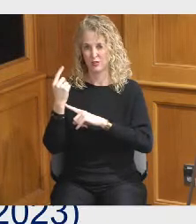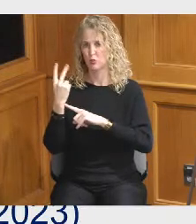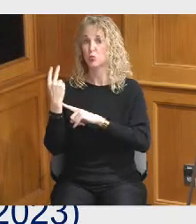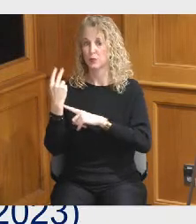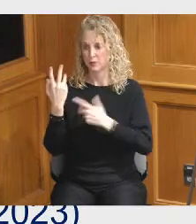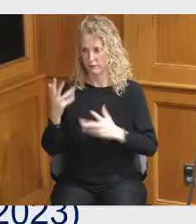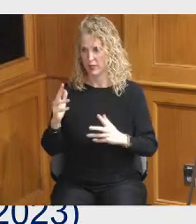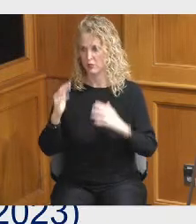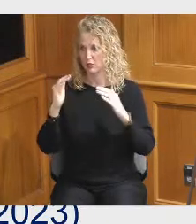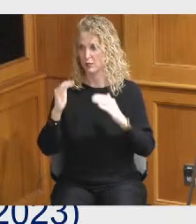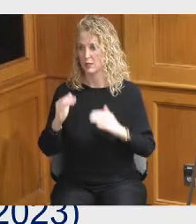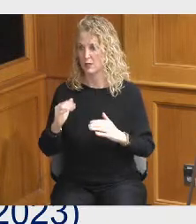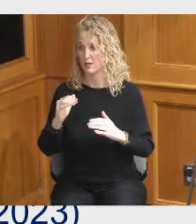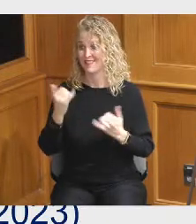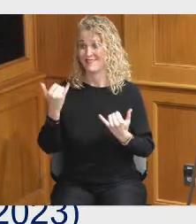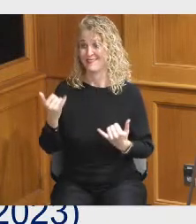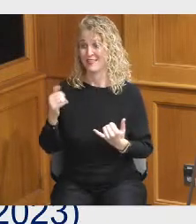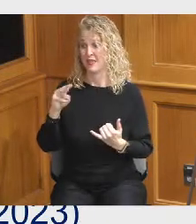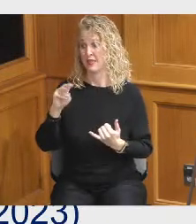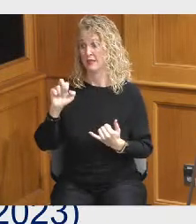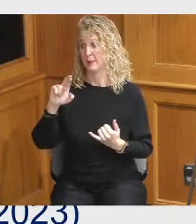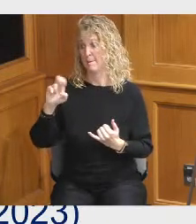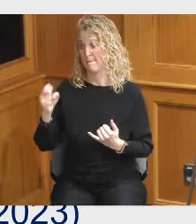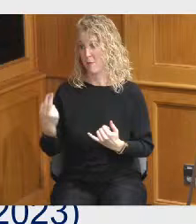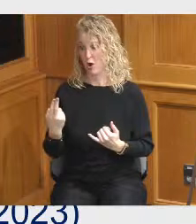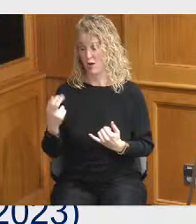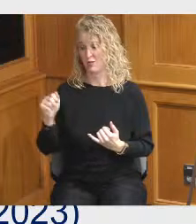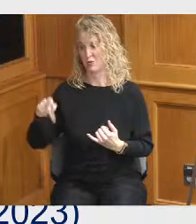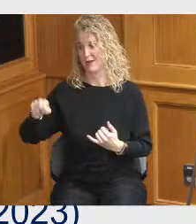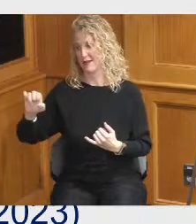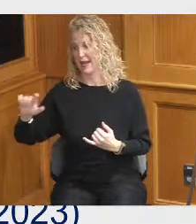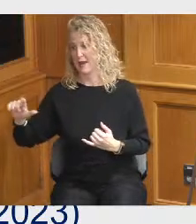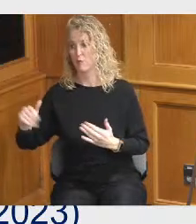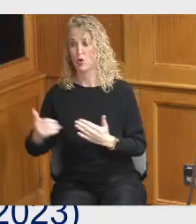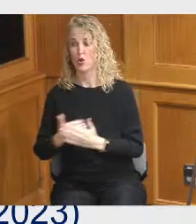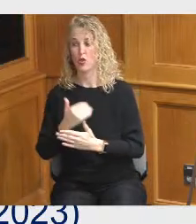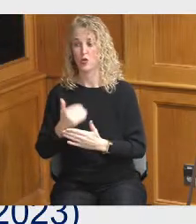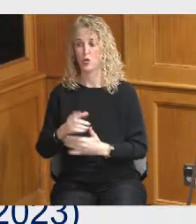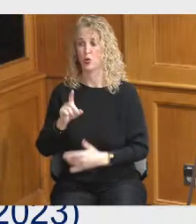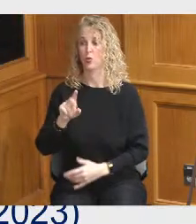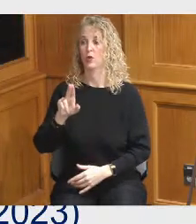by March and April this year we should have our new Duke power feed completed along with the storm